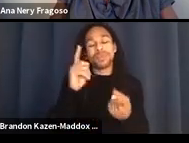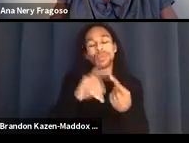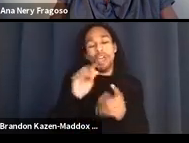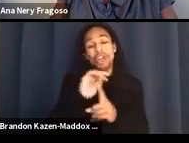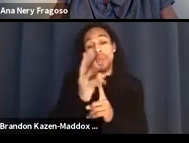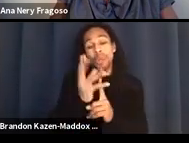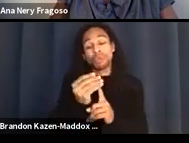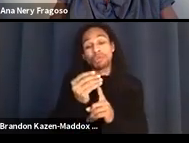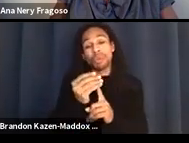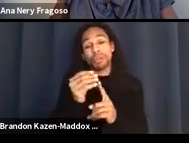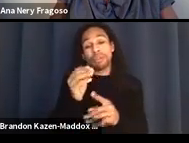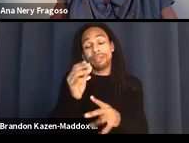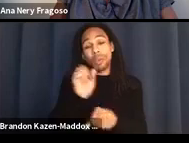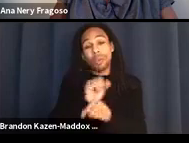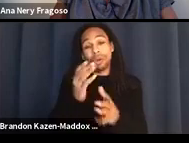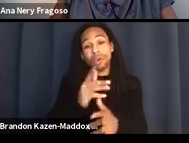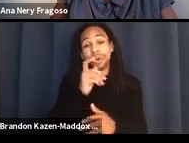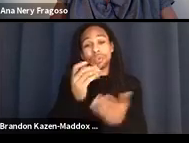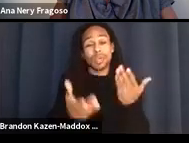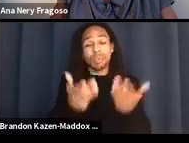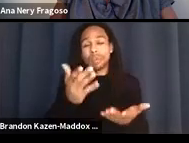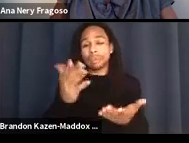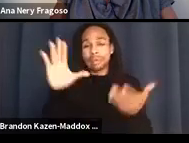us. Thank you to all of you I did not get to shout out.